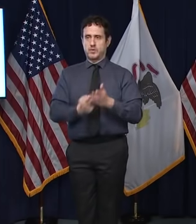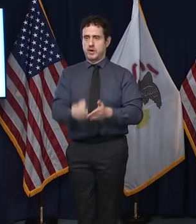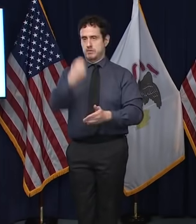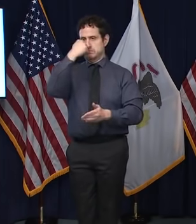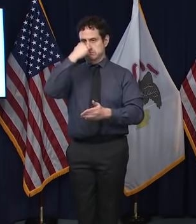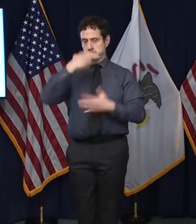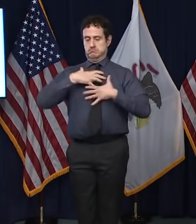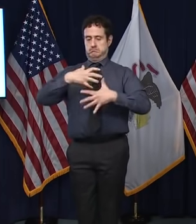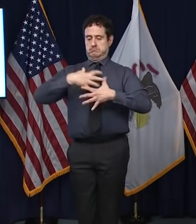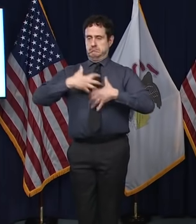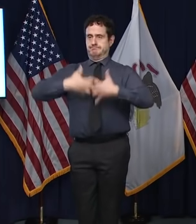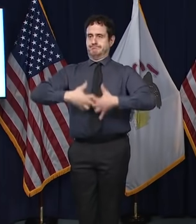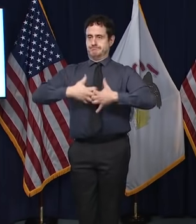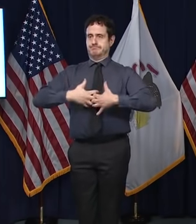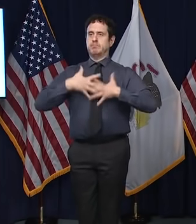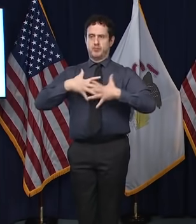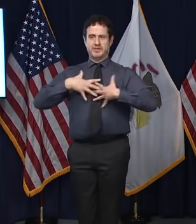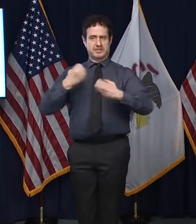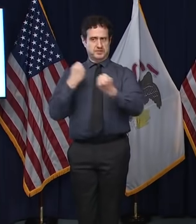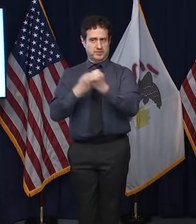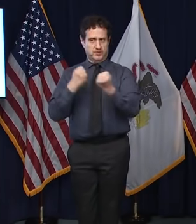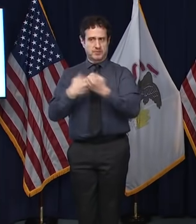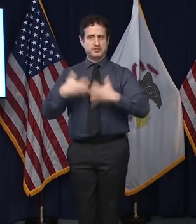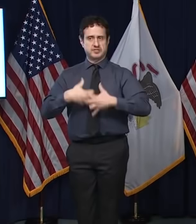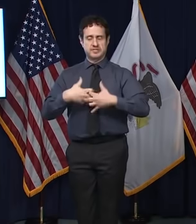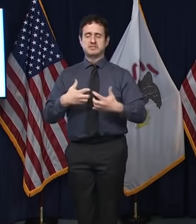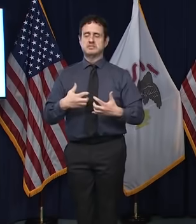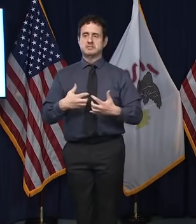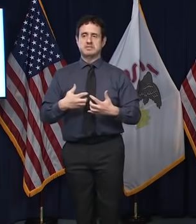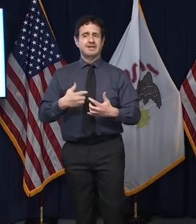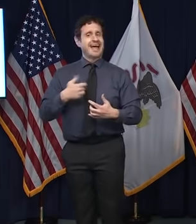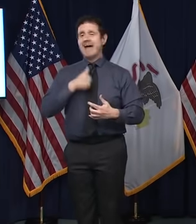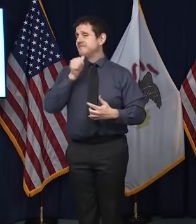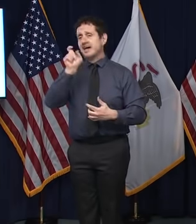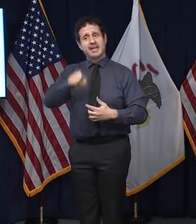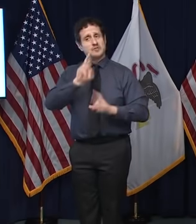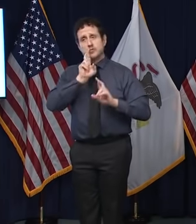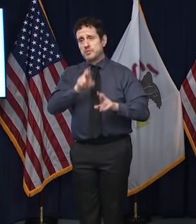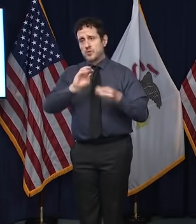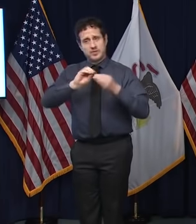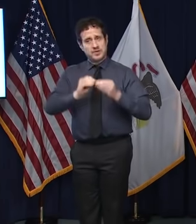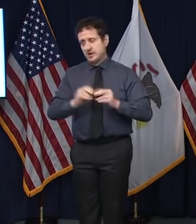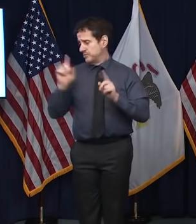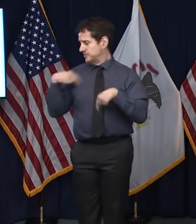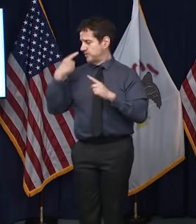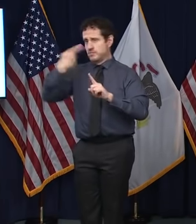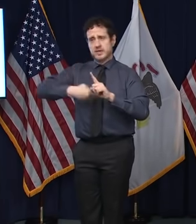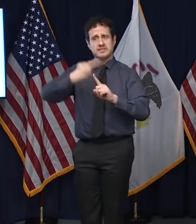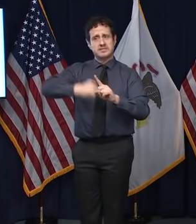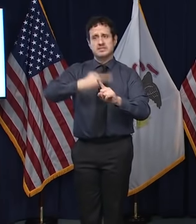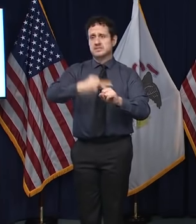you and two hundred forty one were on ventilators. It's been